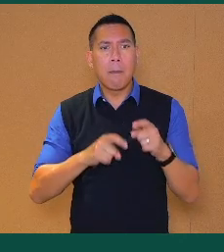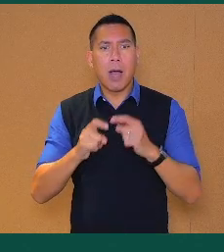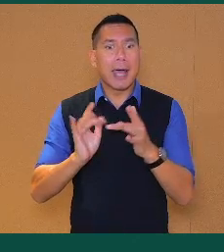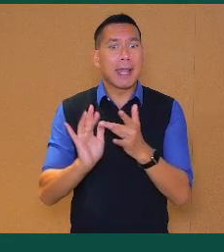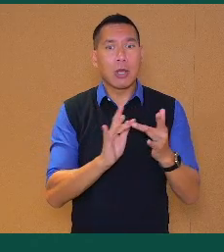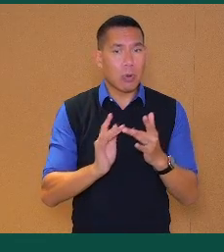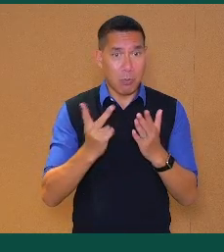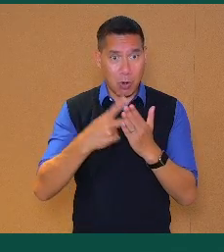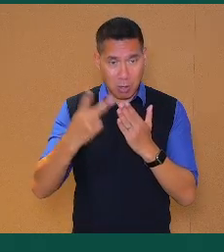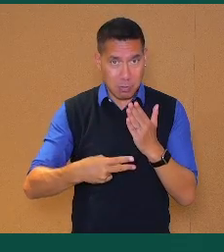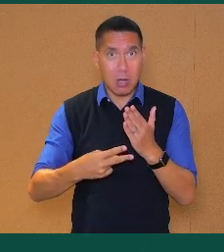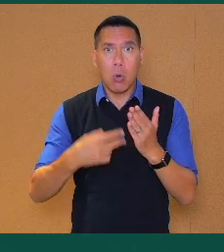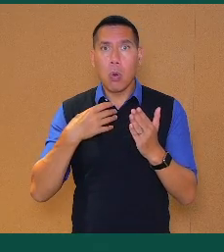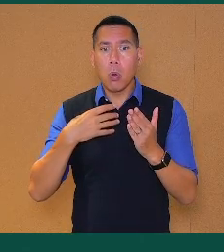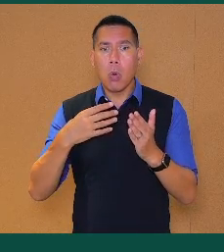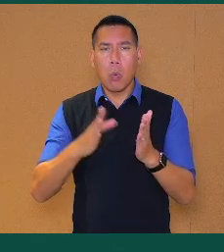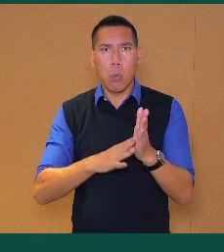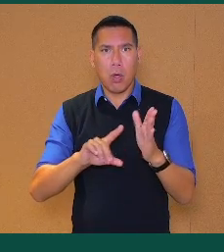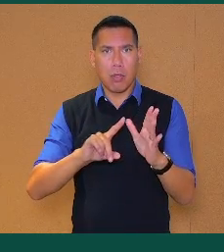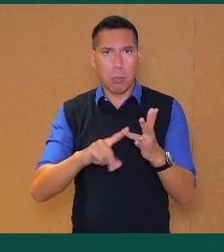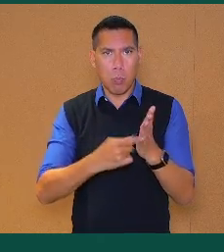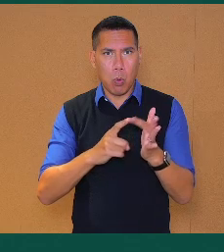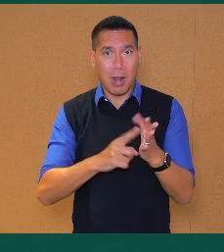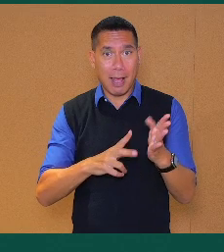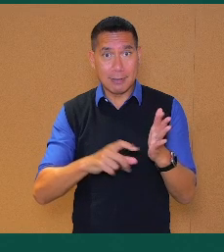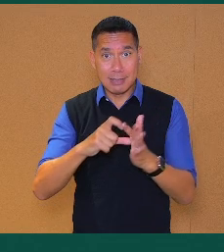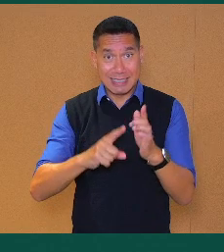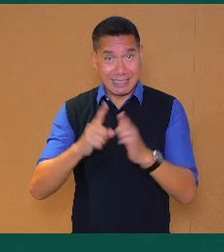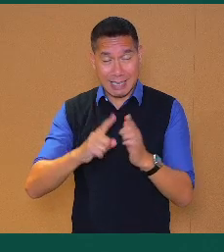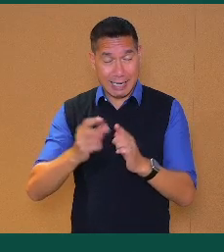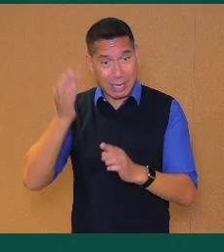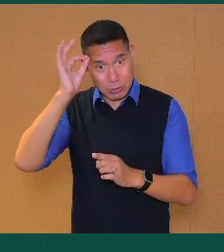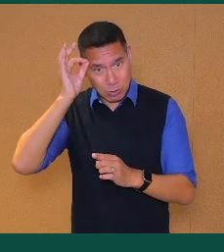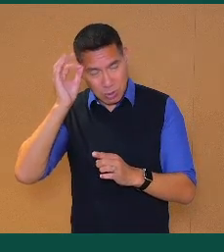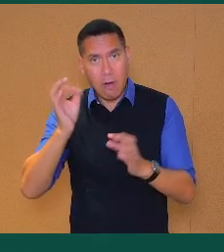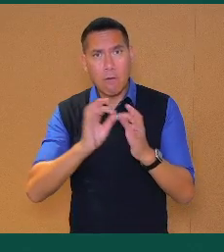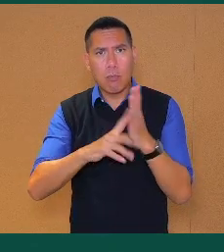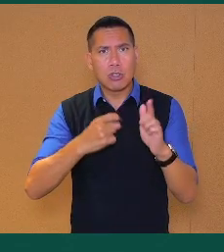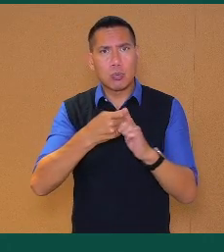bring the Open Streets initiative to Brunswick East Primary School, which saw kids riding, walking, scooting and skating to school with no congestion and car